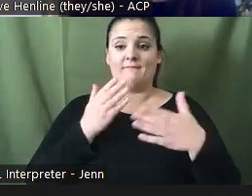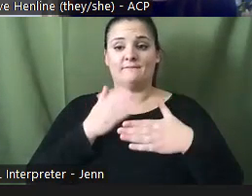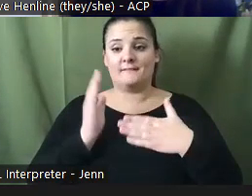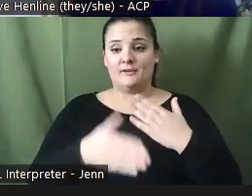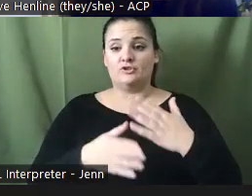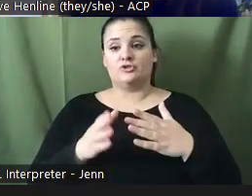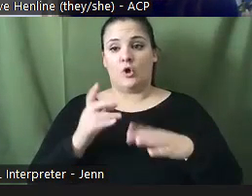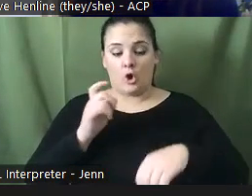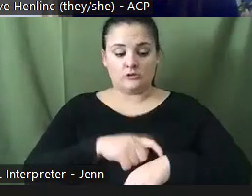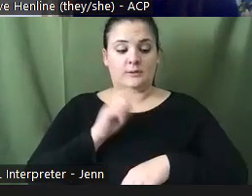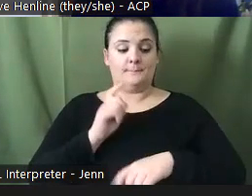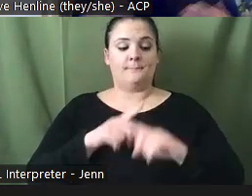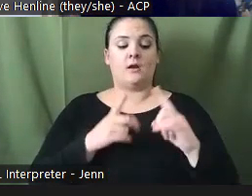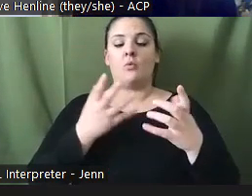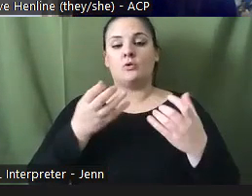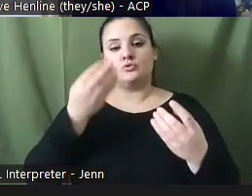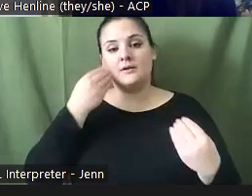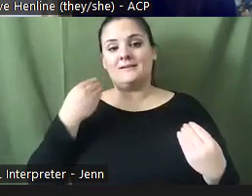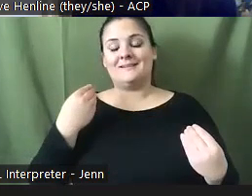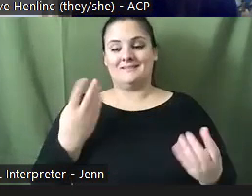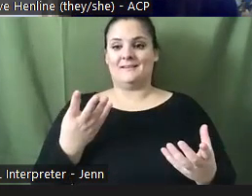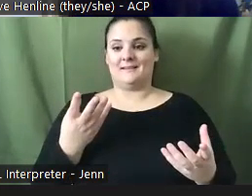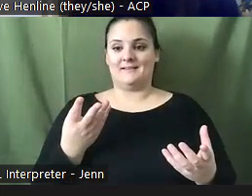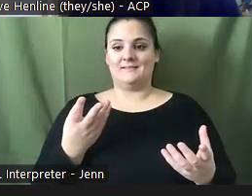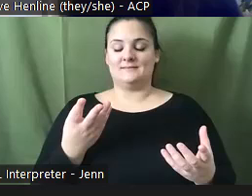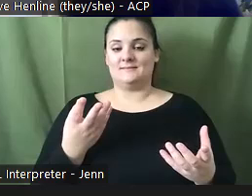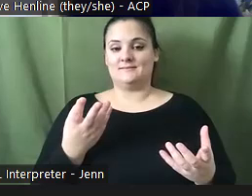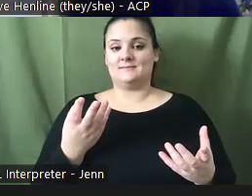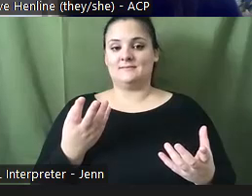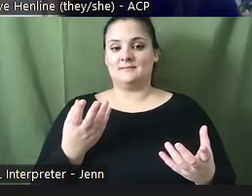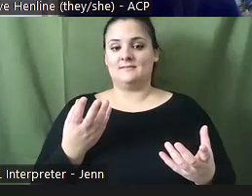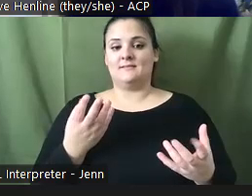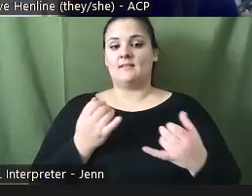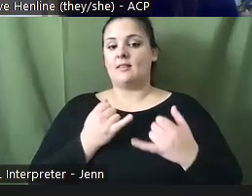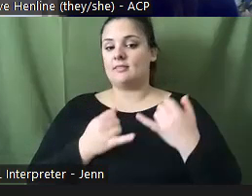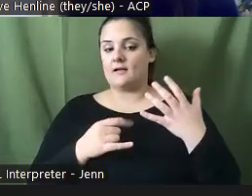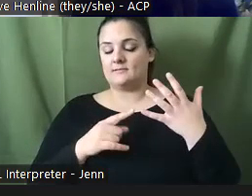But I want to indicate, or I want to point your attention to the last bullet point of